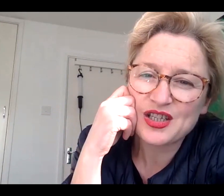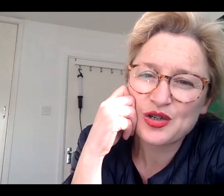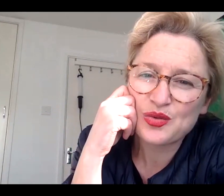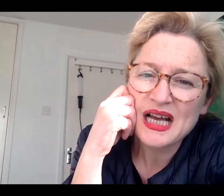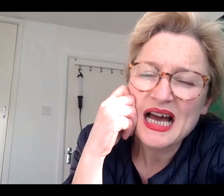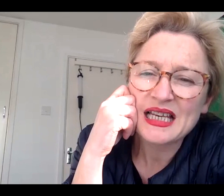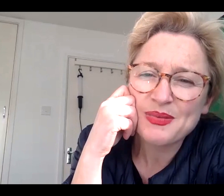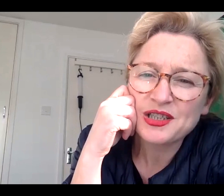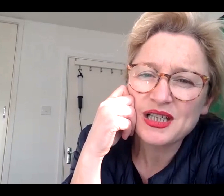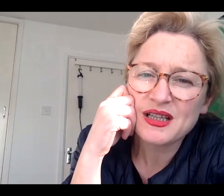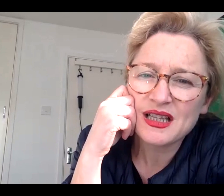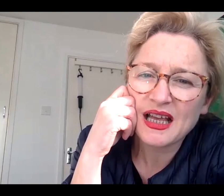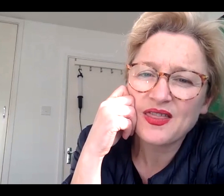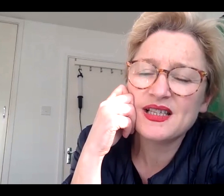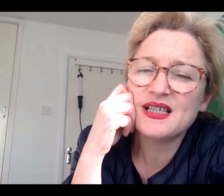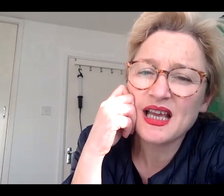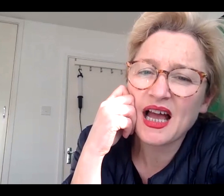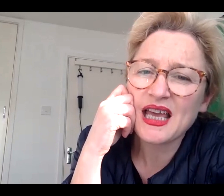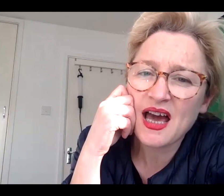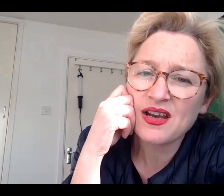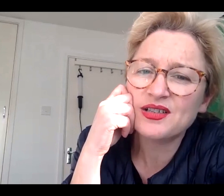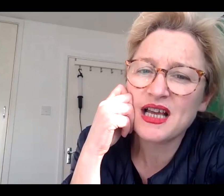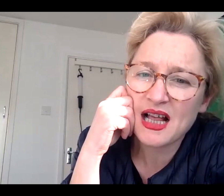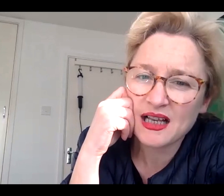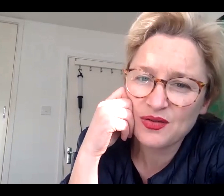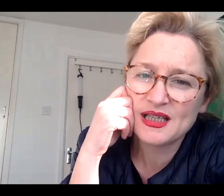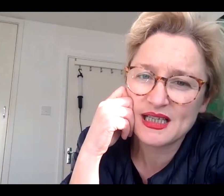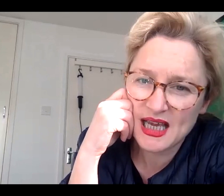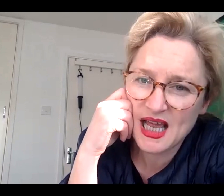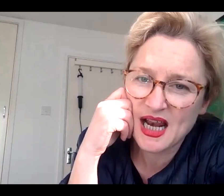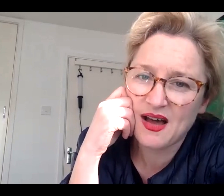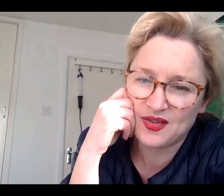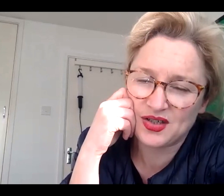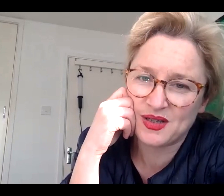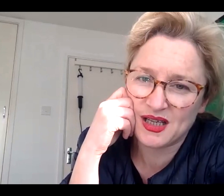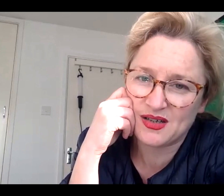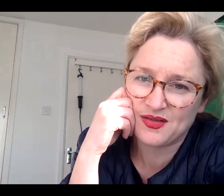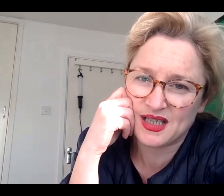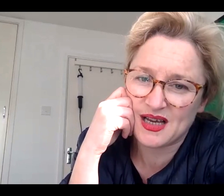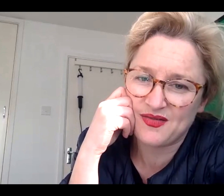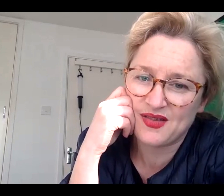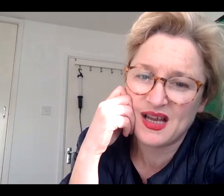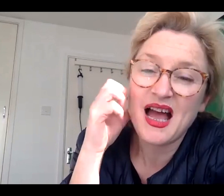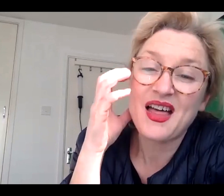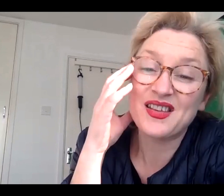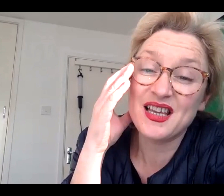so, and especially, like I cannot tell you the zeal of the Dublin Theatre of the Deaf.